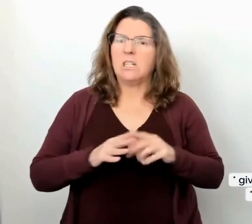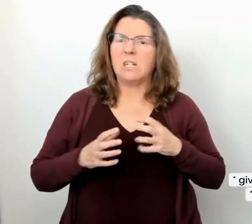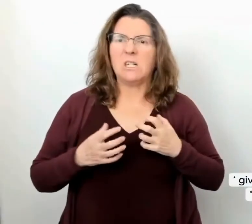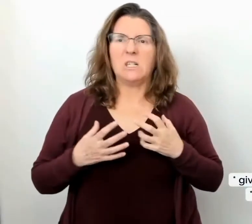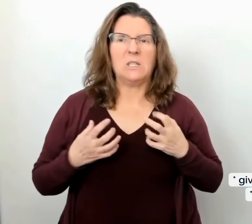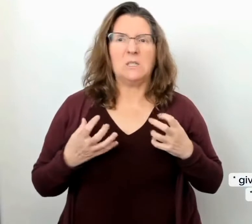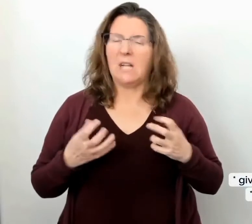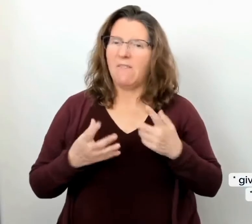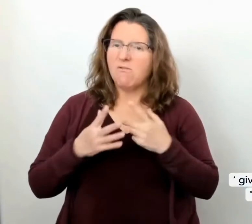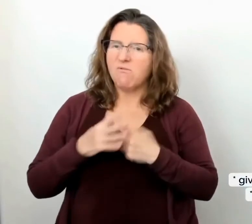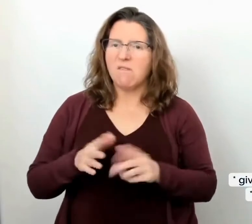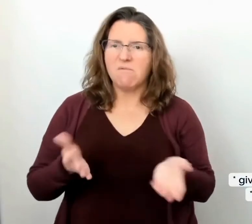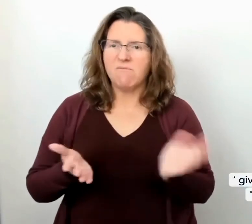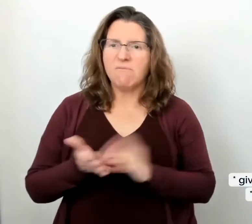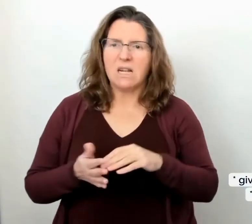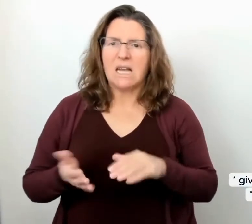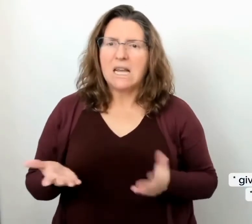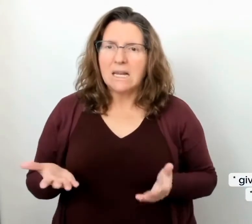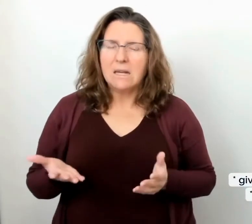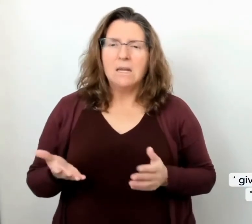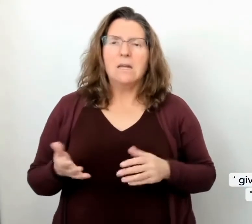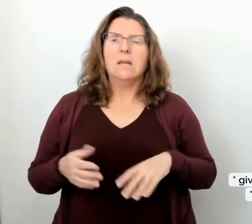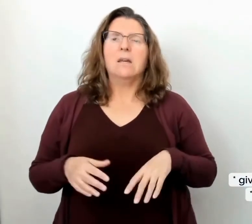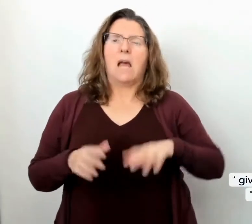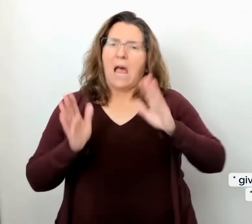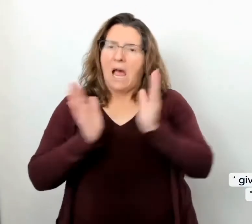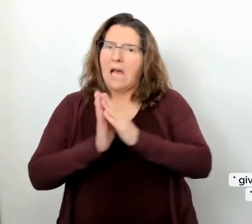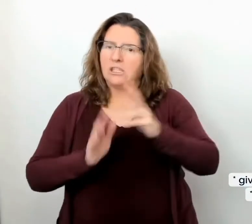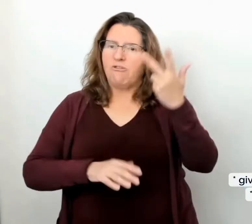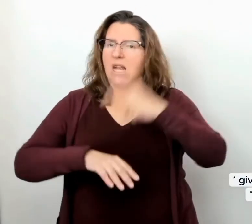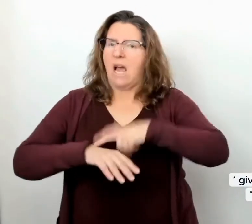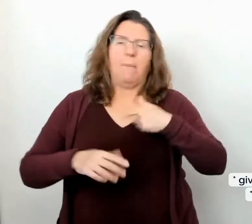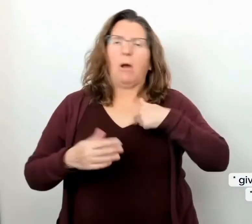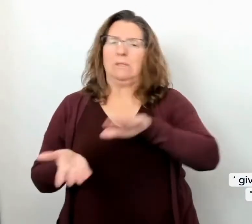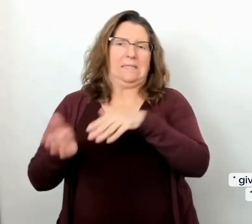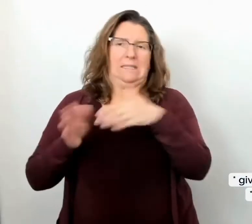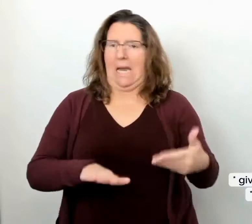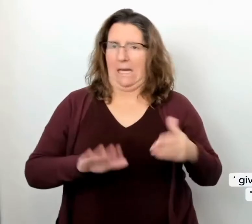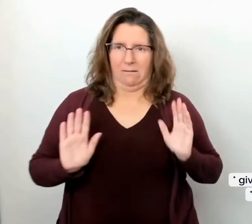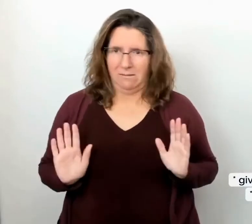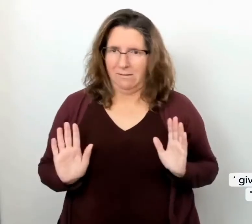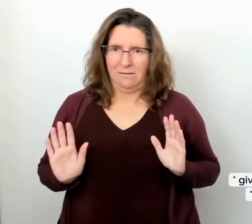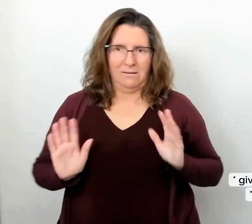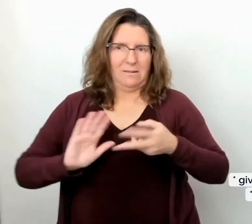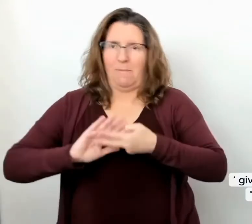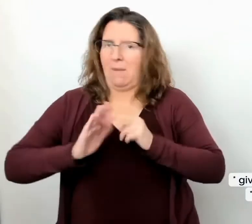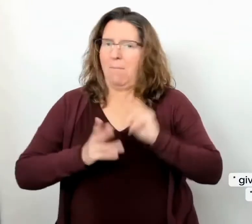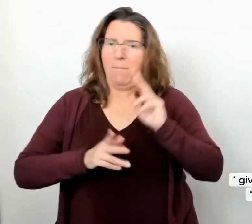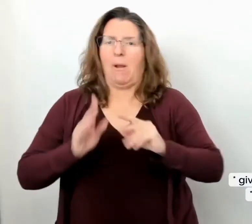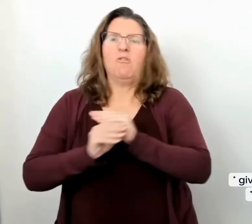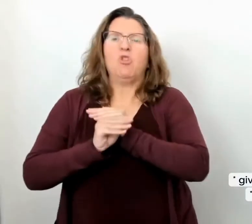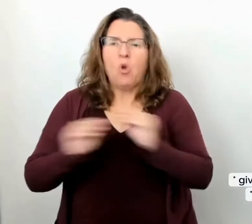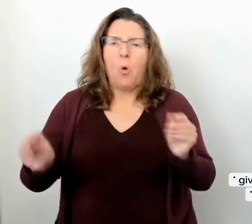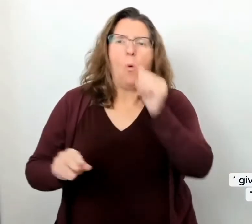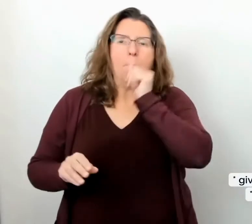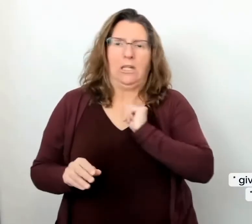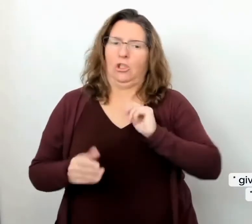But if I had to ask twice, that impatient, growly expression would pass over their face and they would begrudgingly repeat for me.